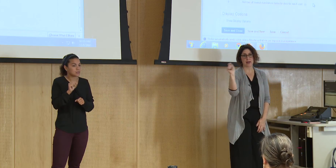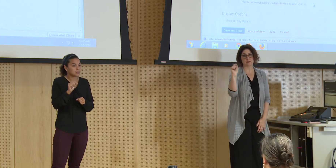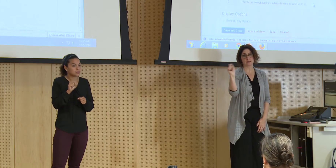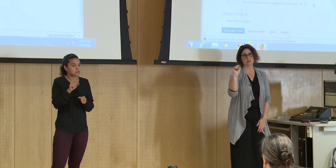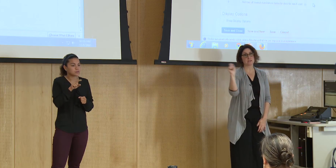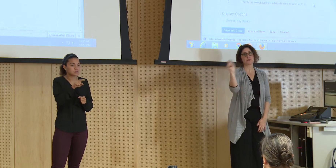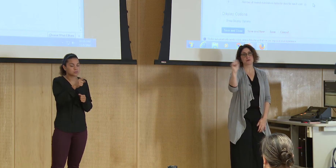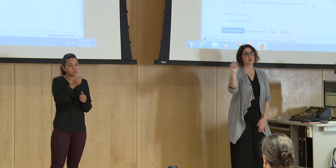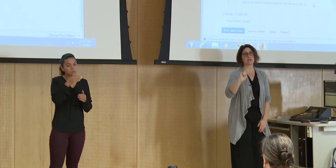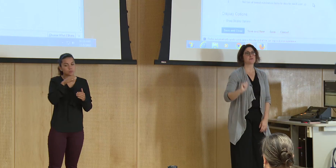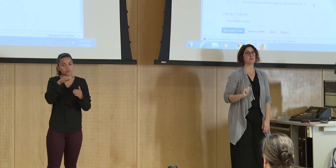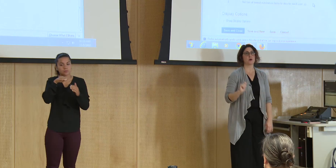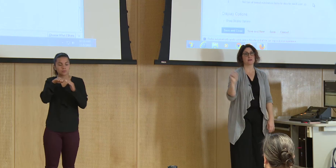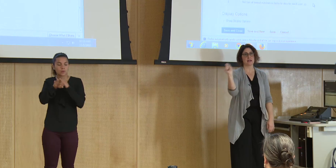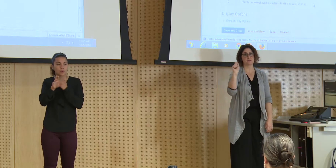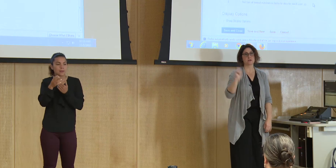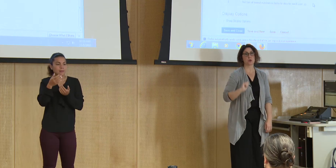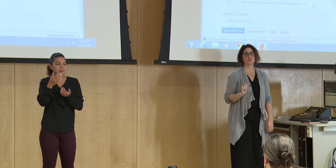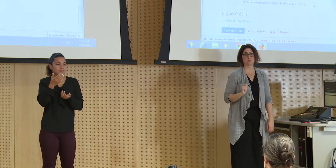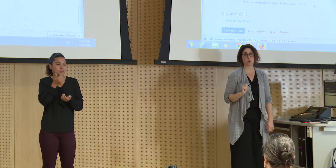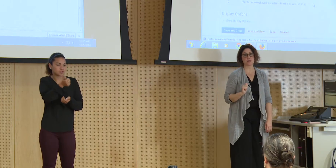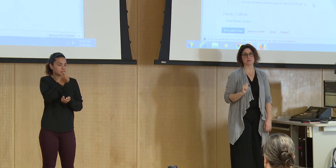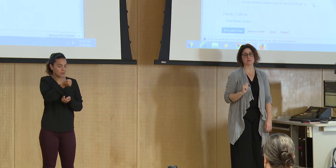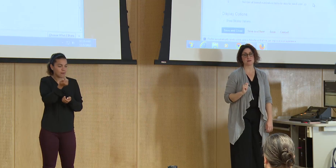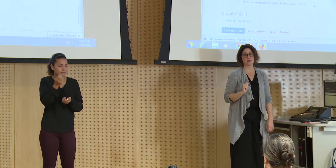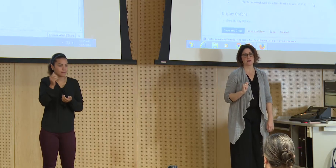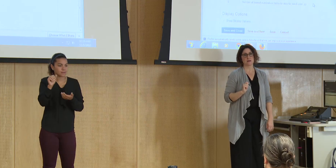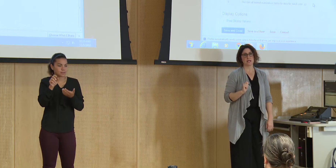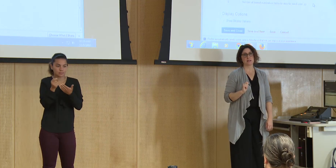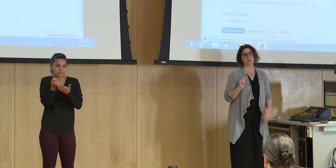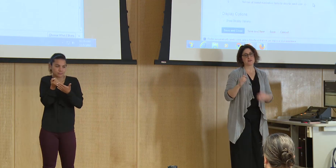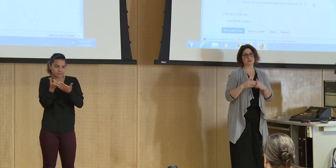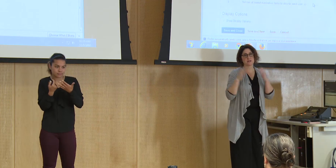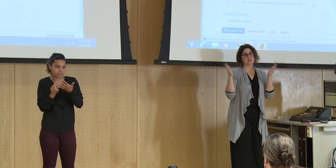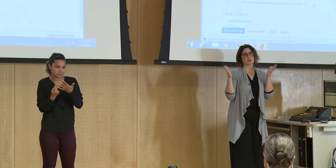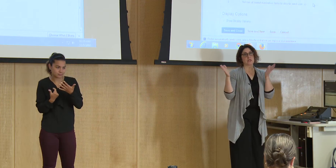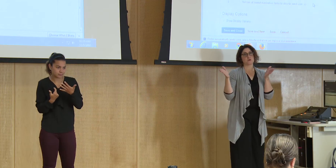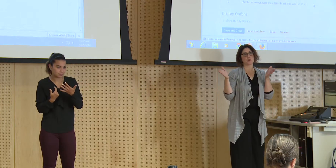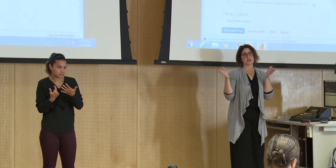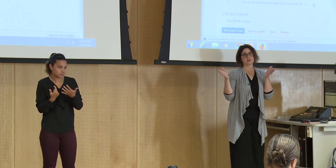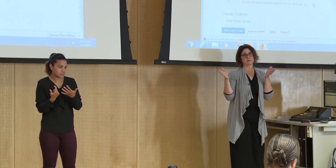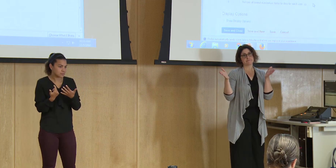Clear the grade for the one that has the lowest points. And it basically is going to ignore it,